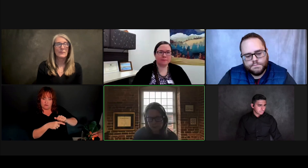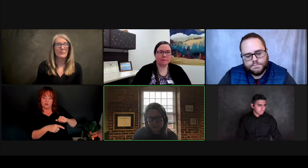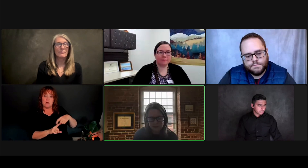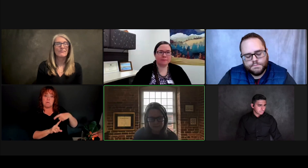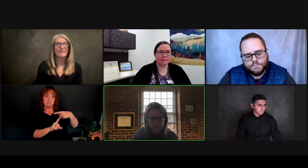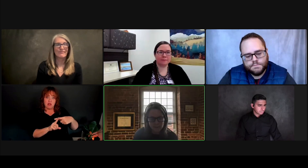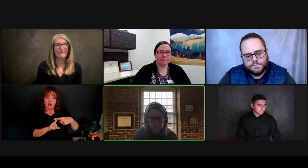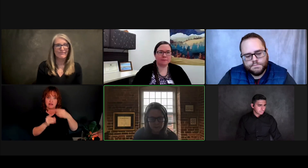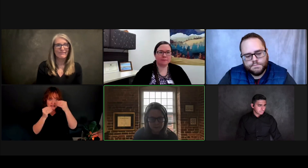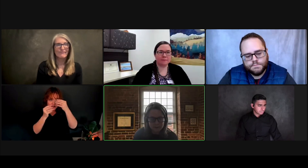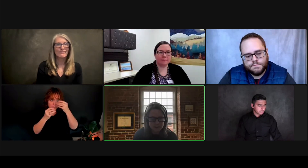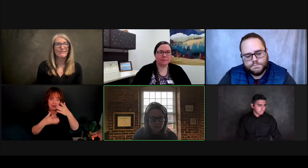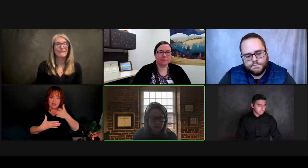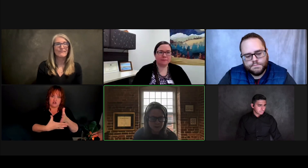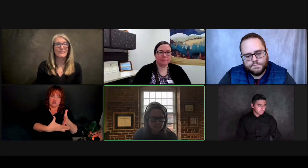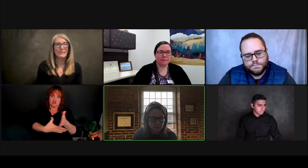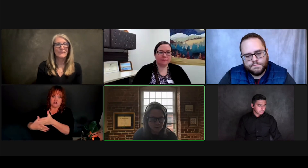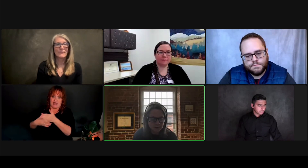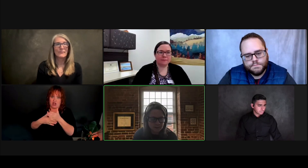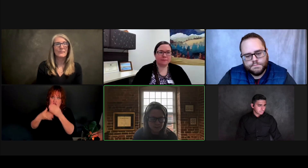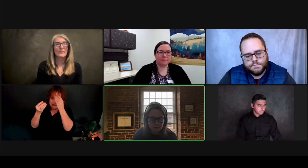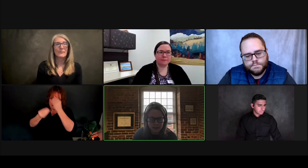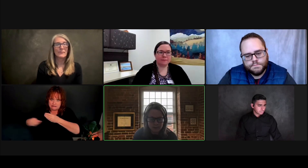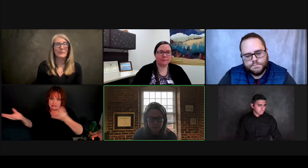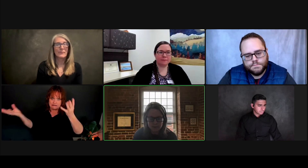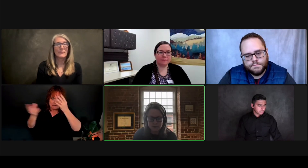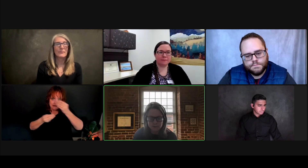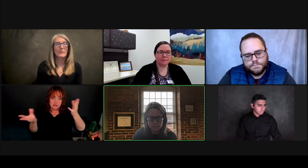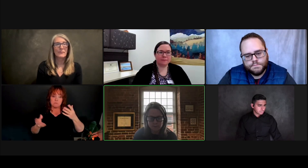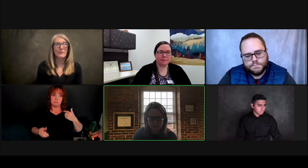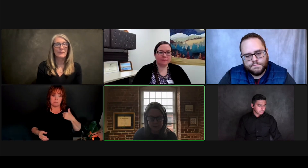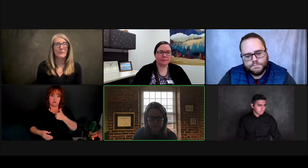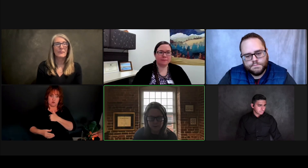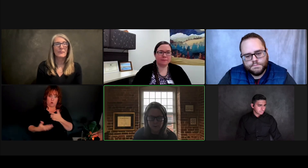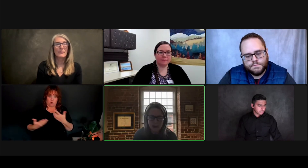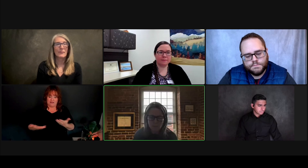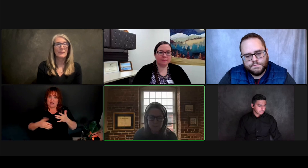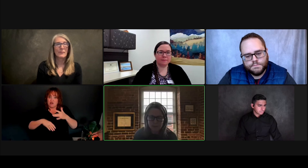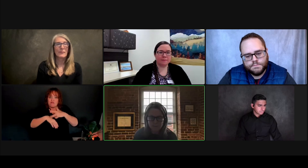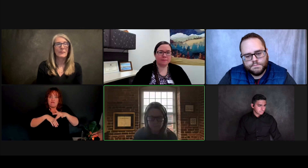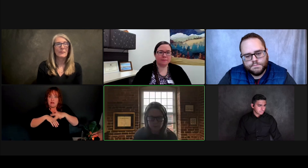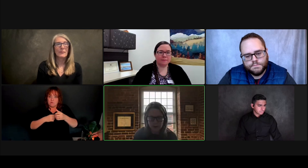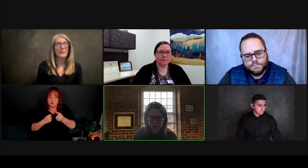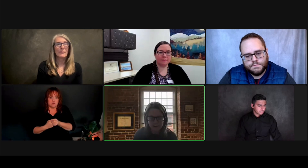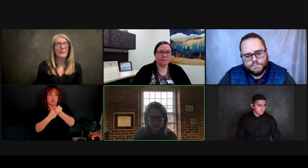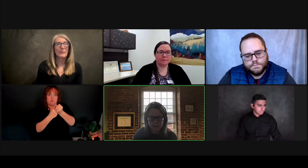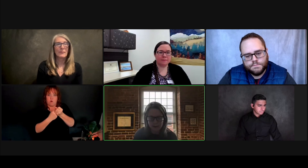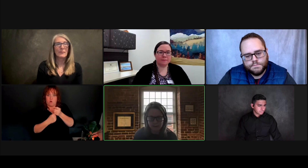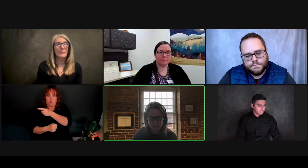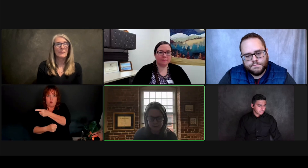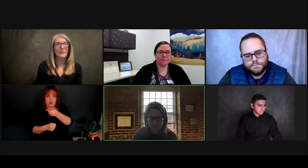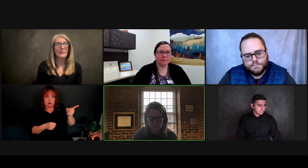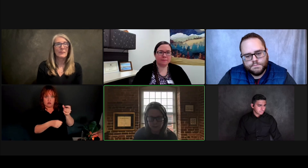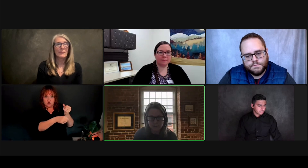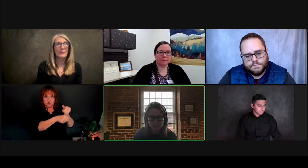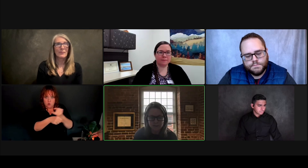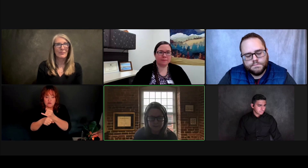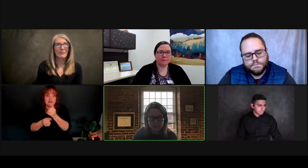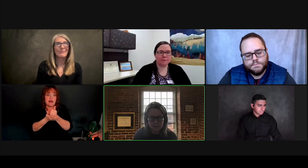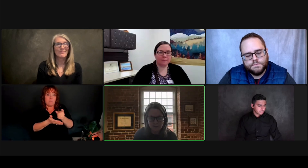So we're available to our schools to be able to help them train their disability services